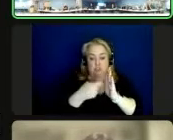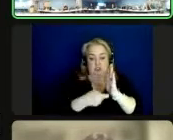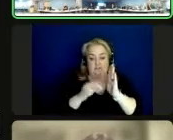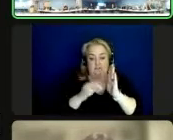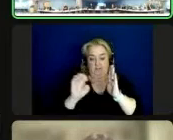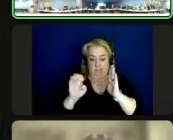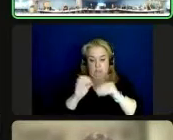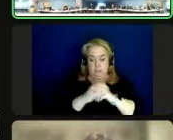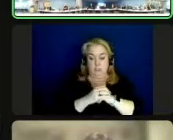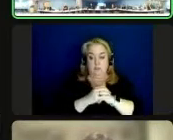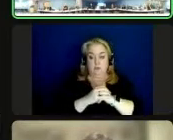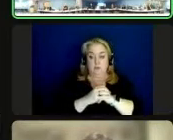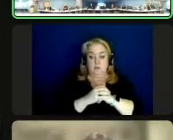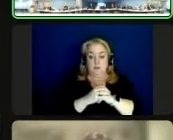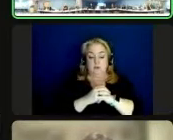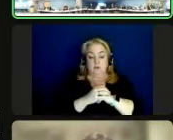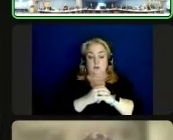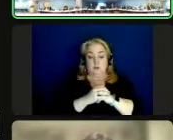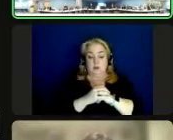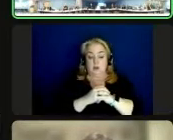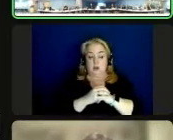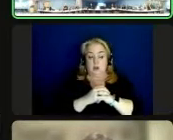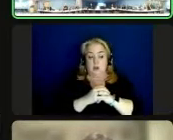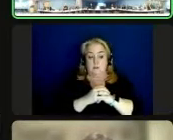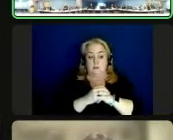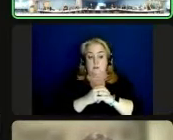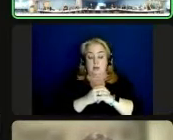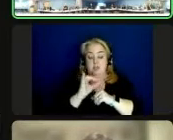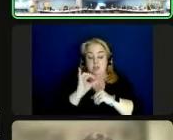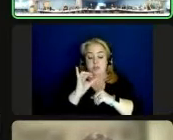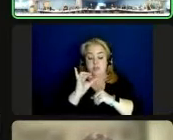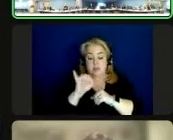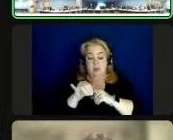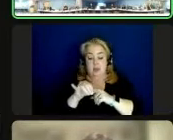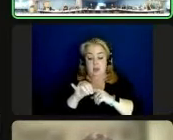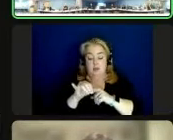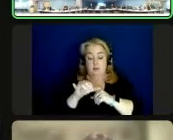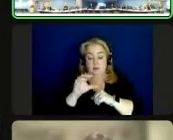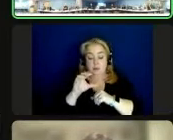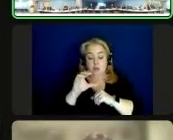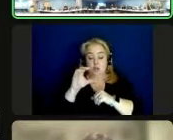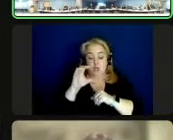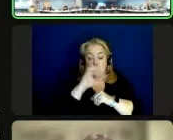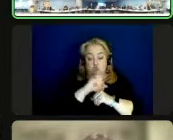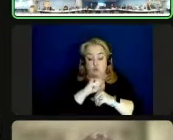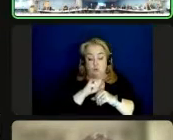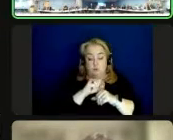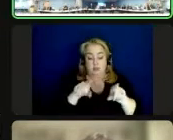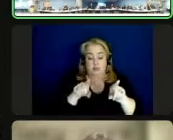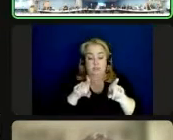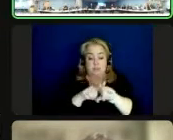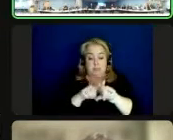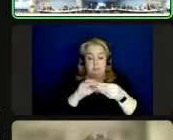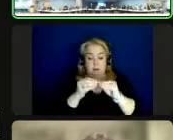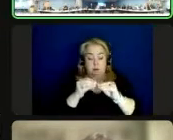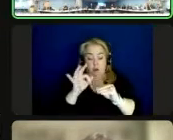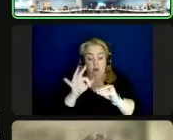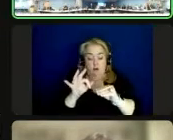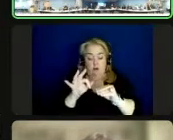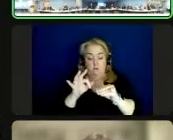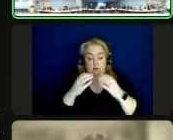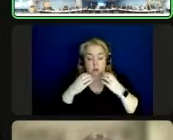PRESENTED WH THENCREASED